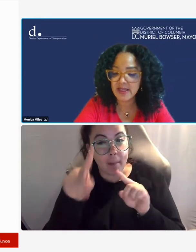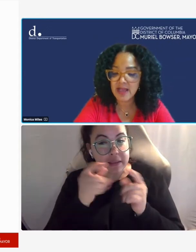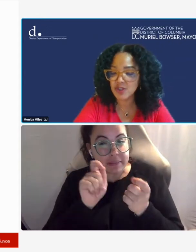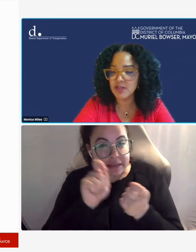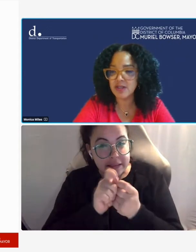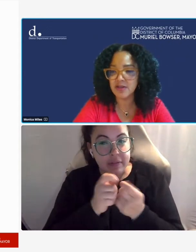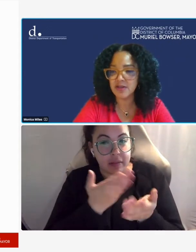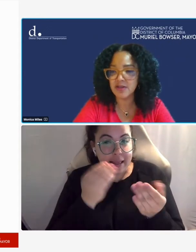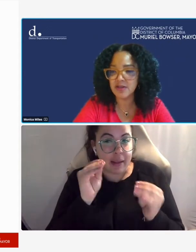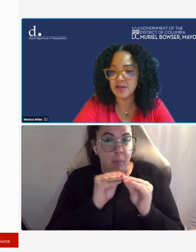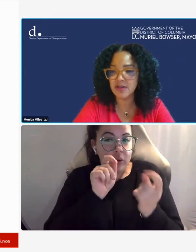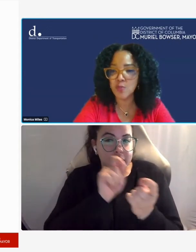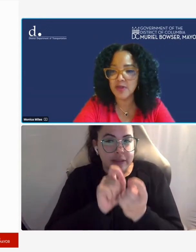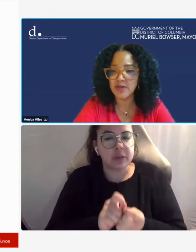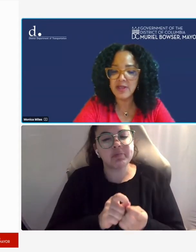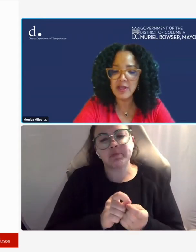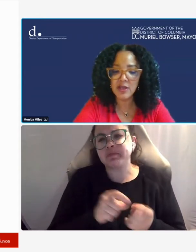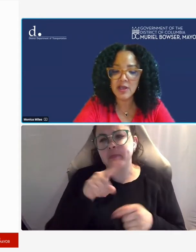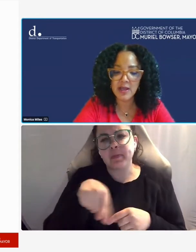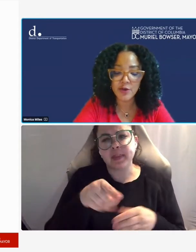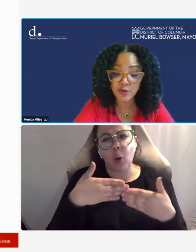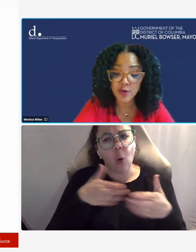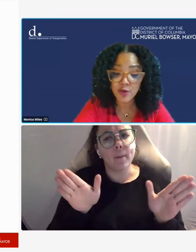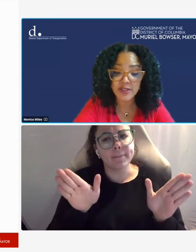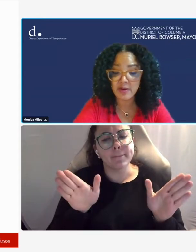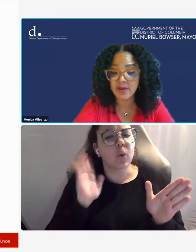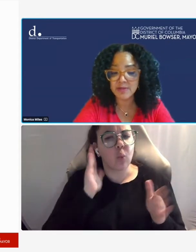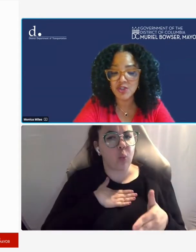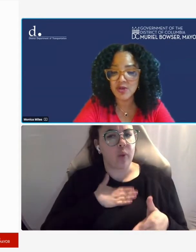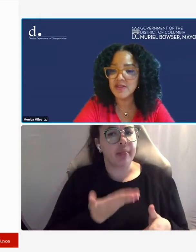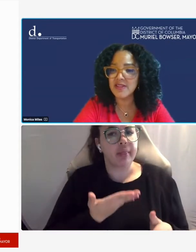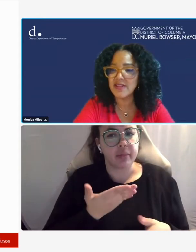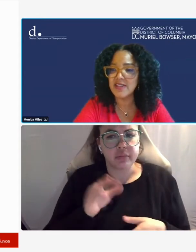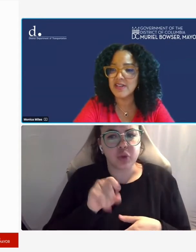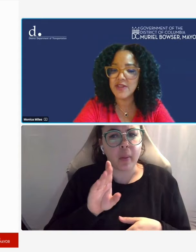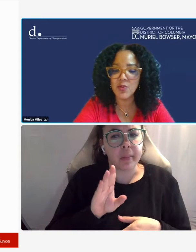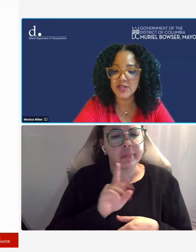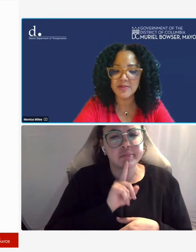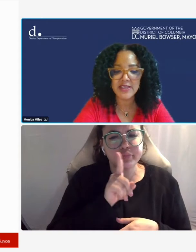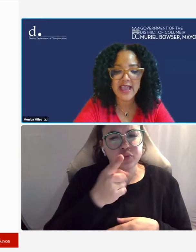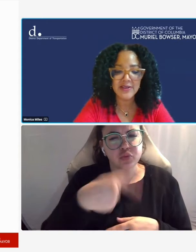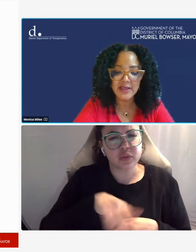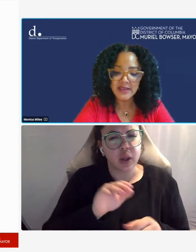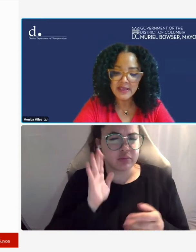sure you know they're a very open um group so i'm sure that you know they would work something out